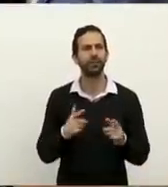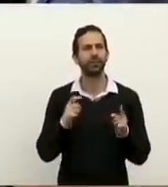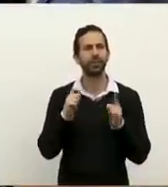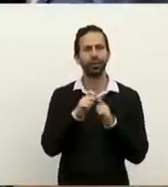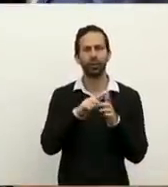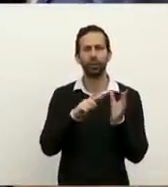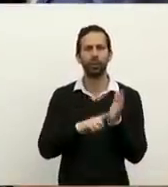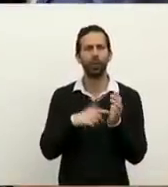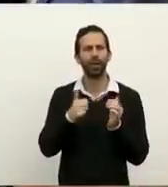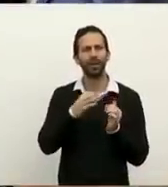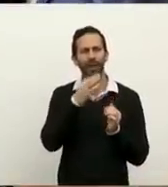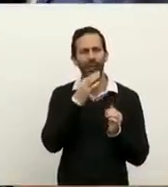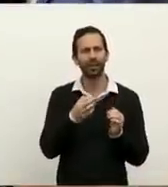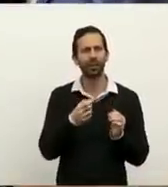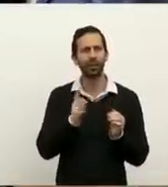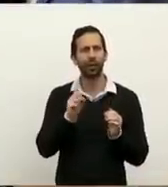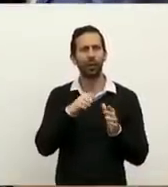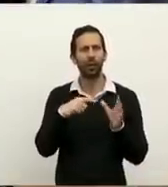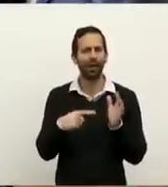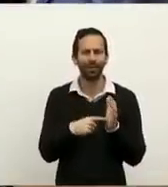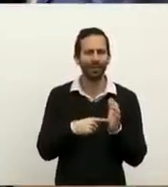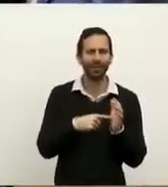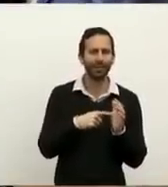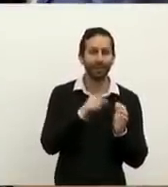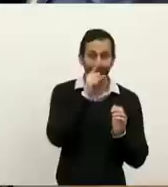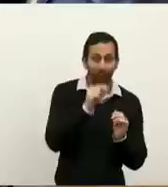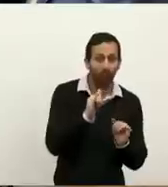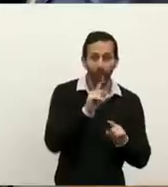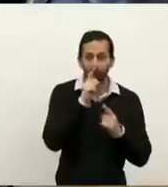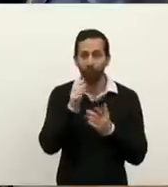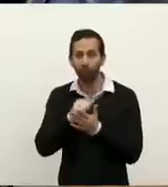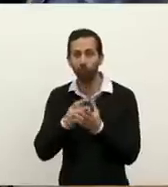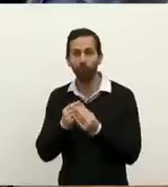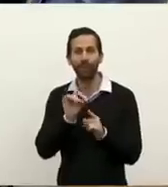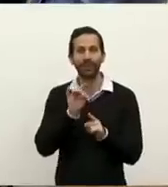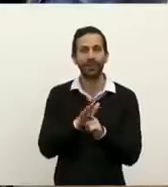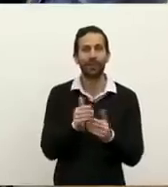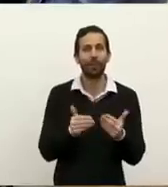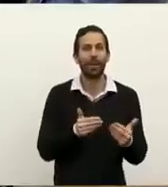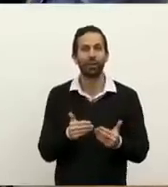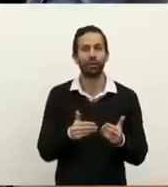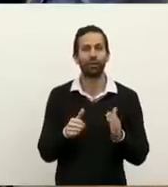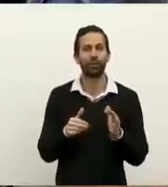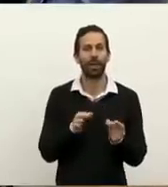what AT can and can't be purchased with a self managed plan?